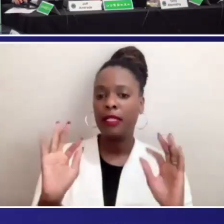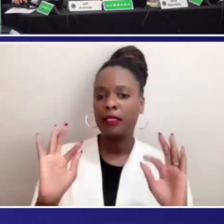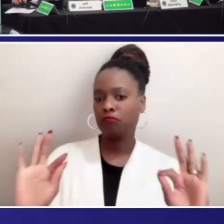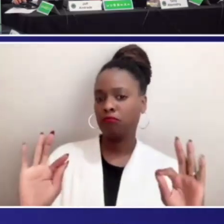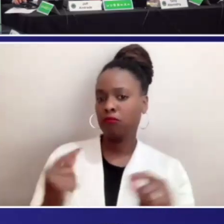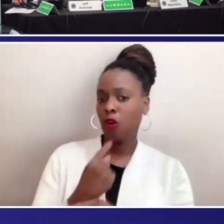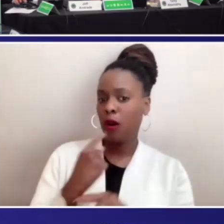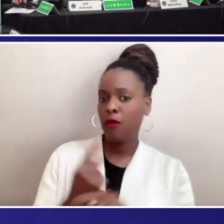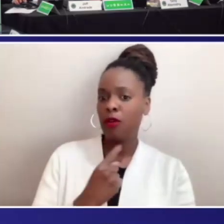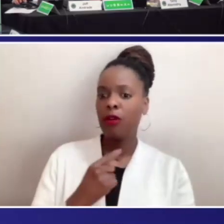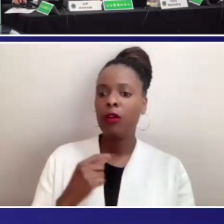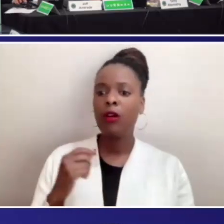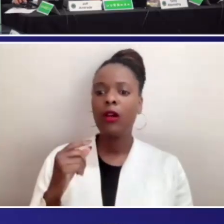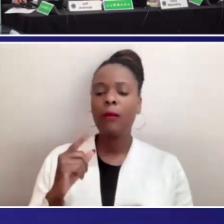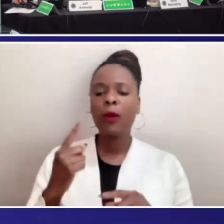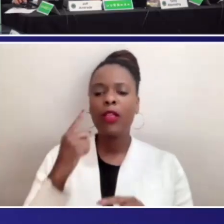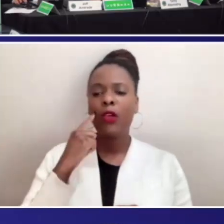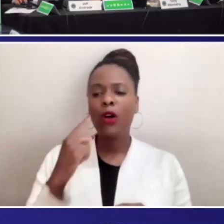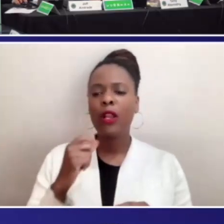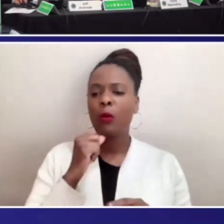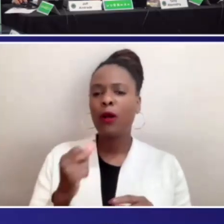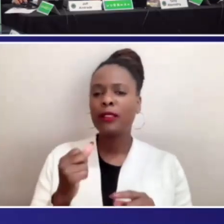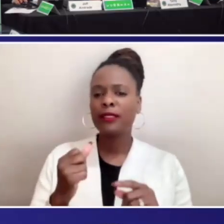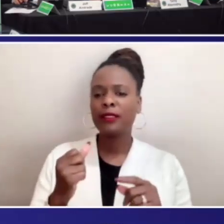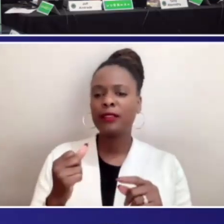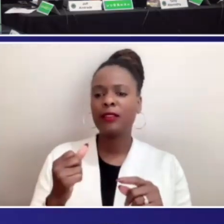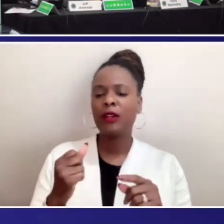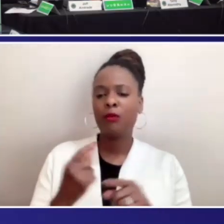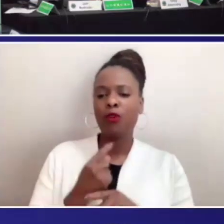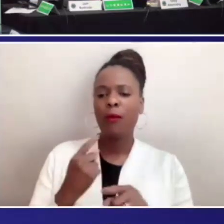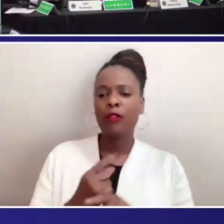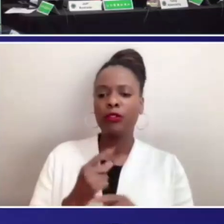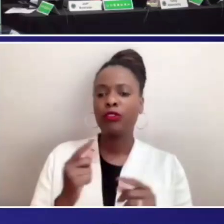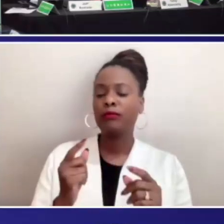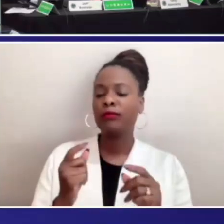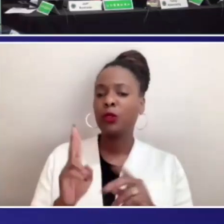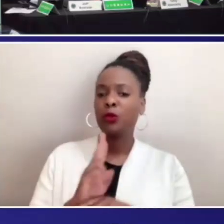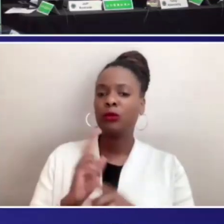But we thought it improper to try to assign an arbitrary limit because obviously the goal is to not be arbitrary.